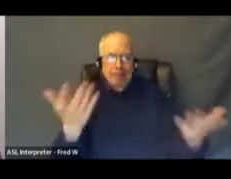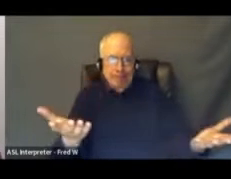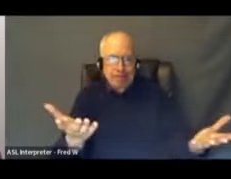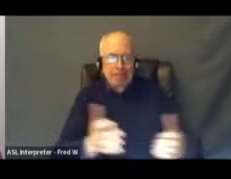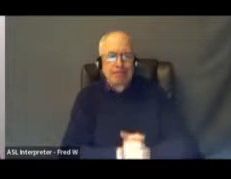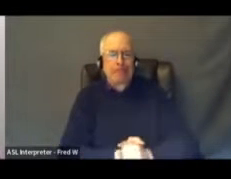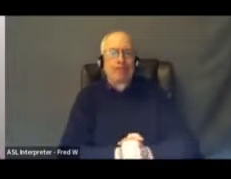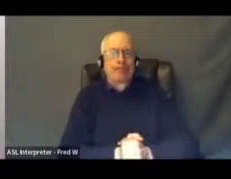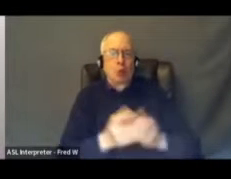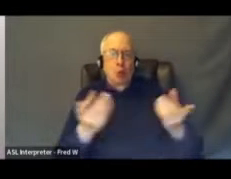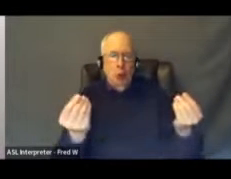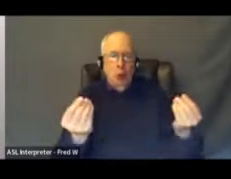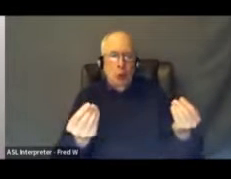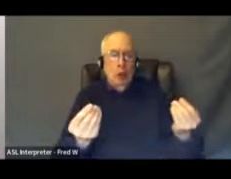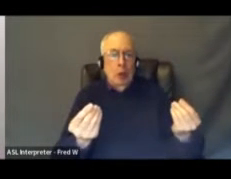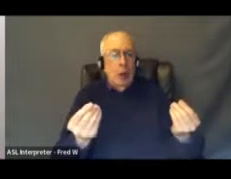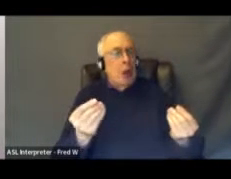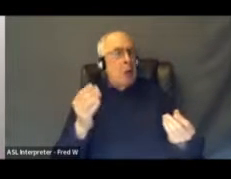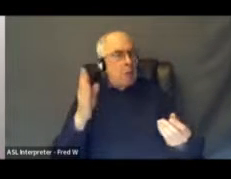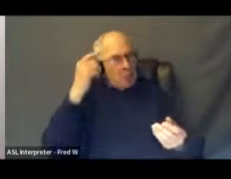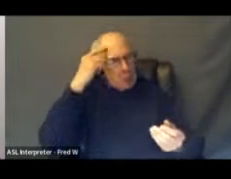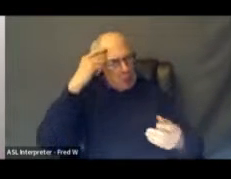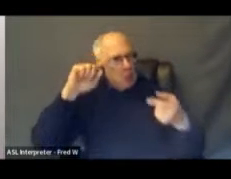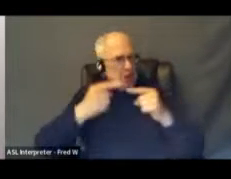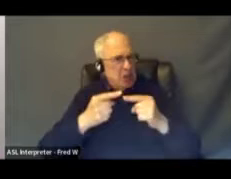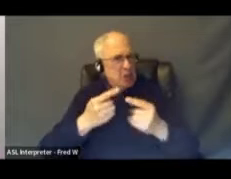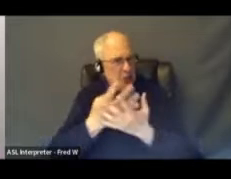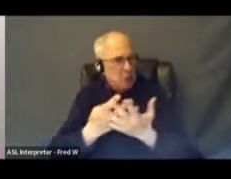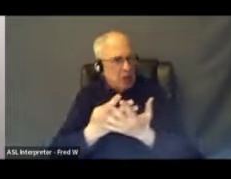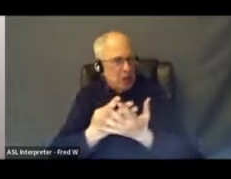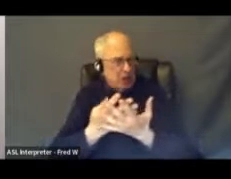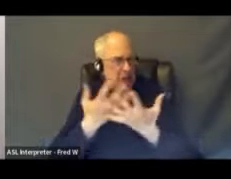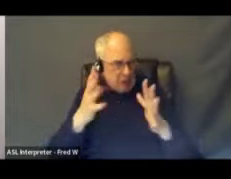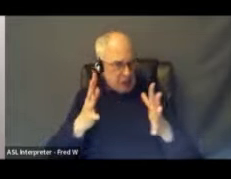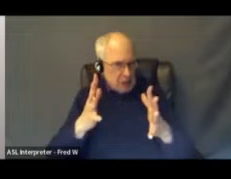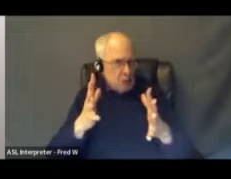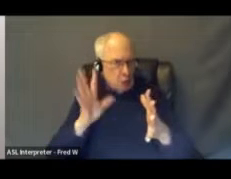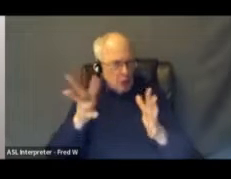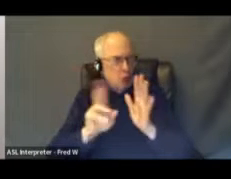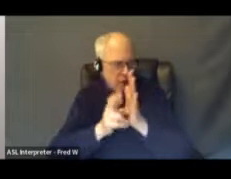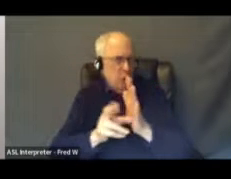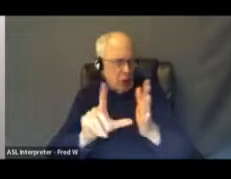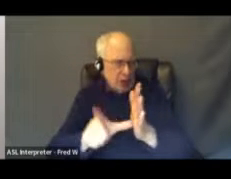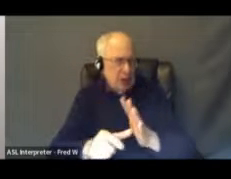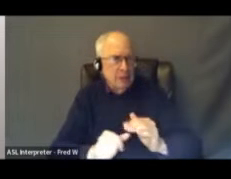we complete brain injury screenings, which we're going to go over today. But what I really want to highlight here is case